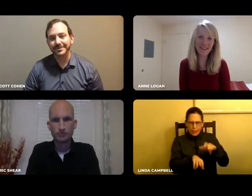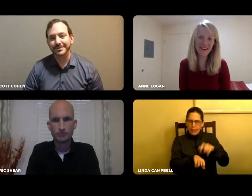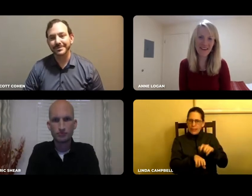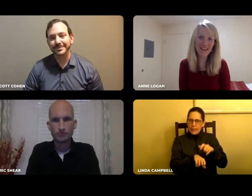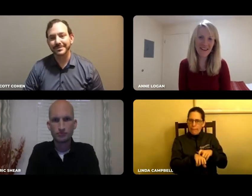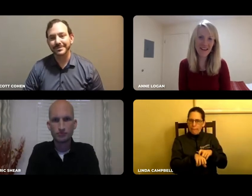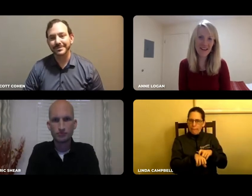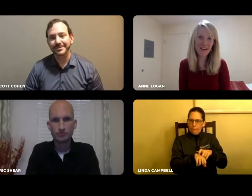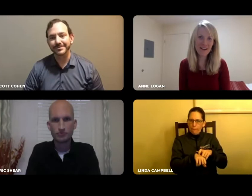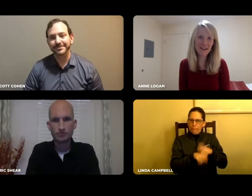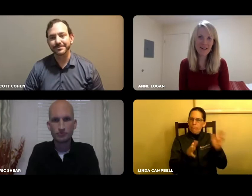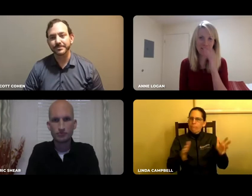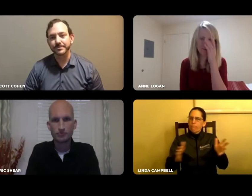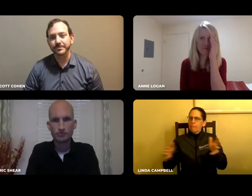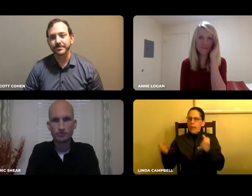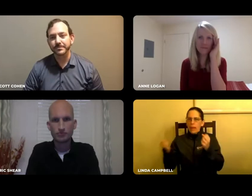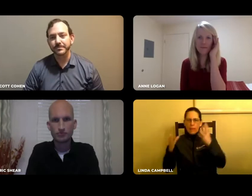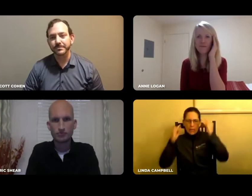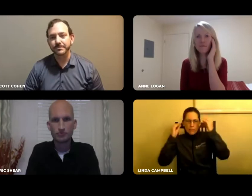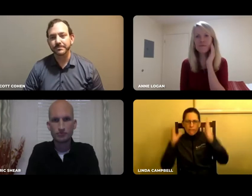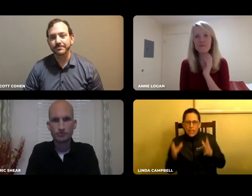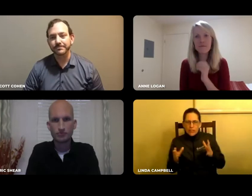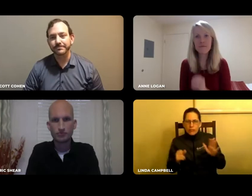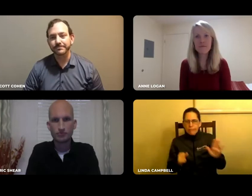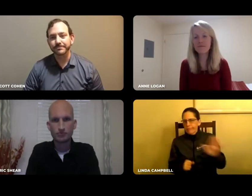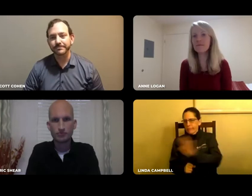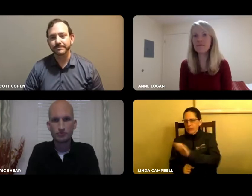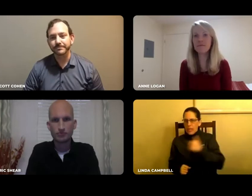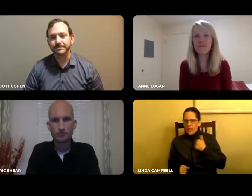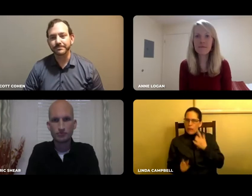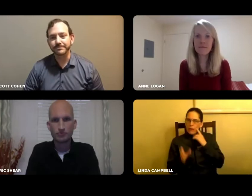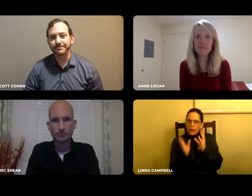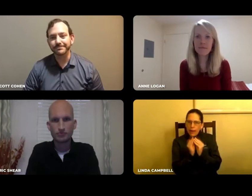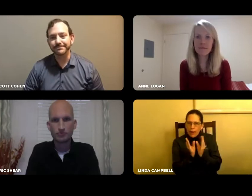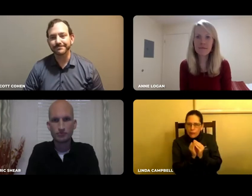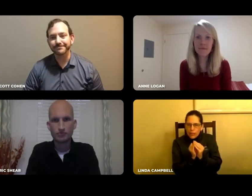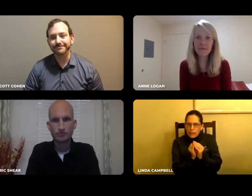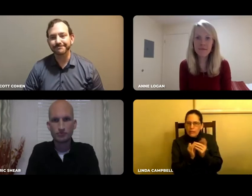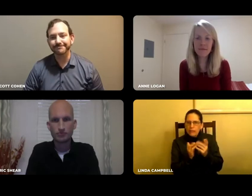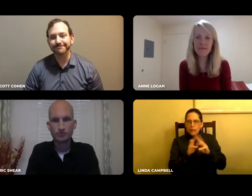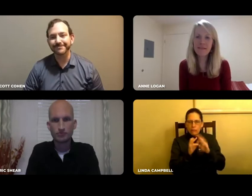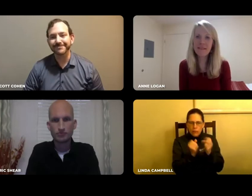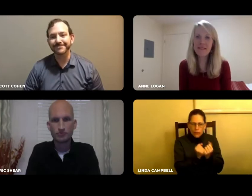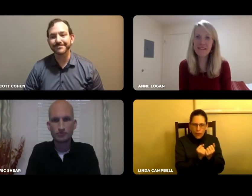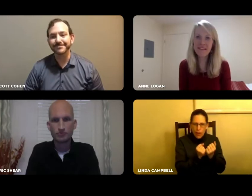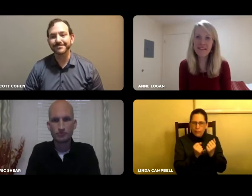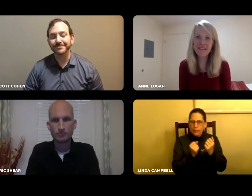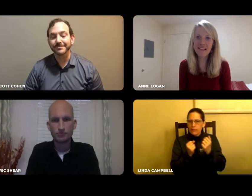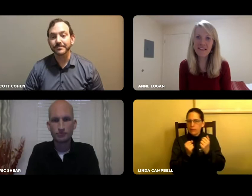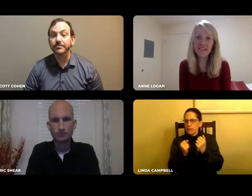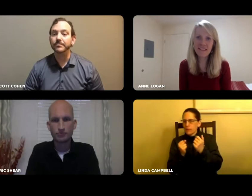It was a great learning experience. I attended workshops and conferences